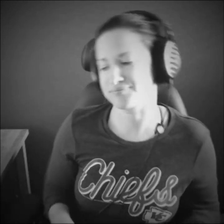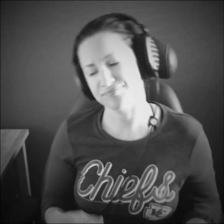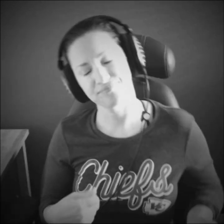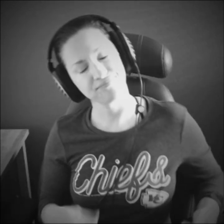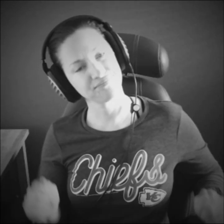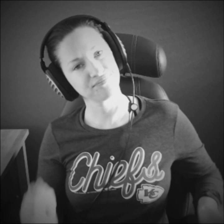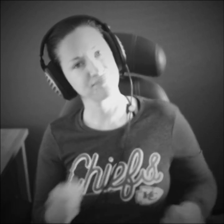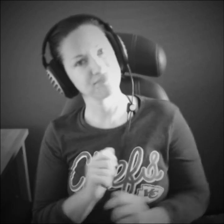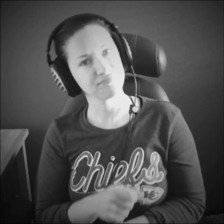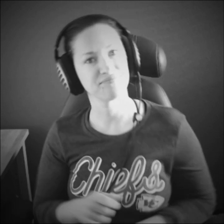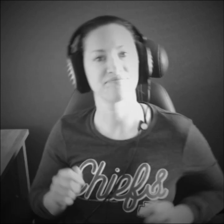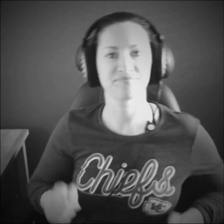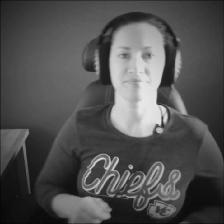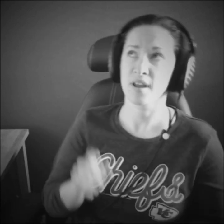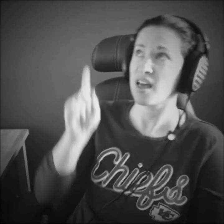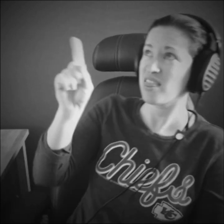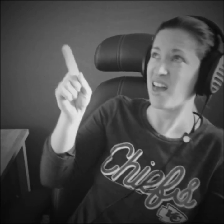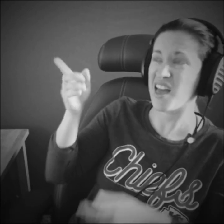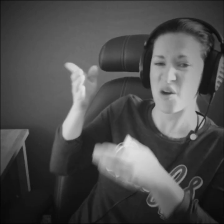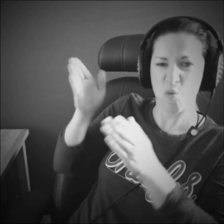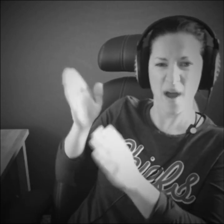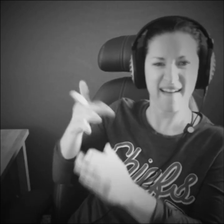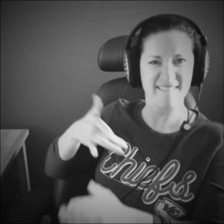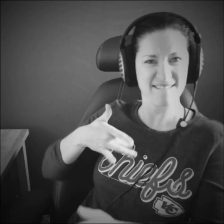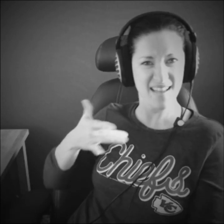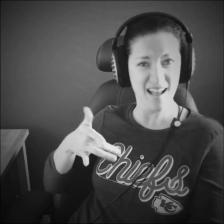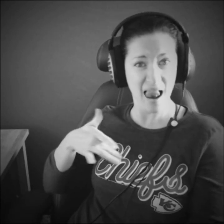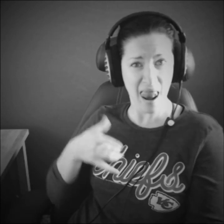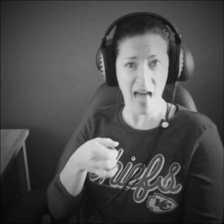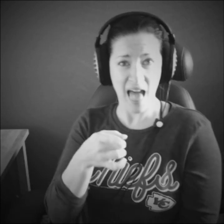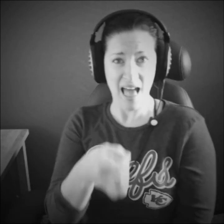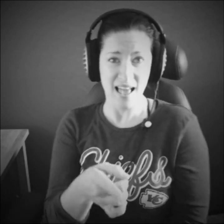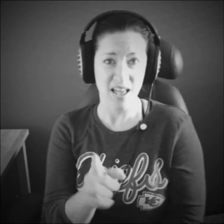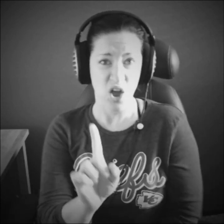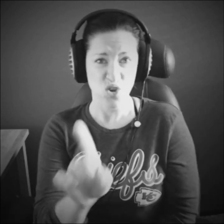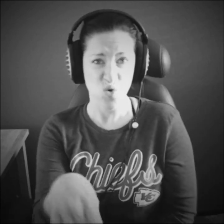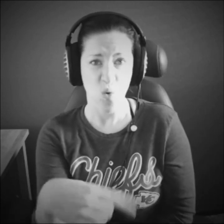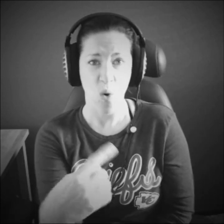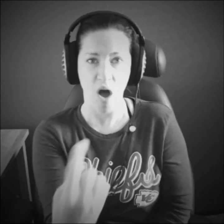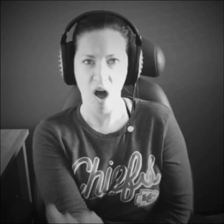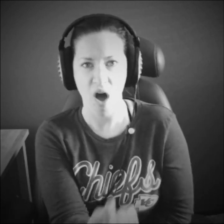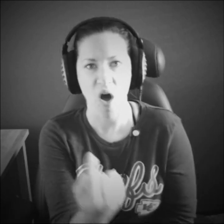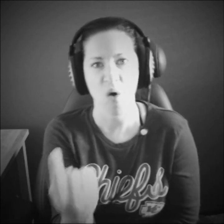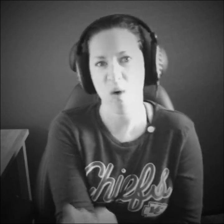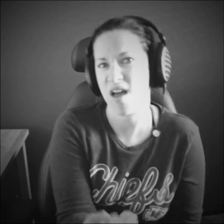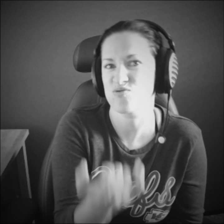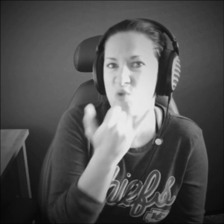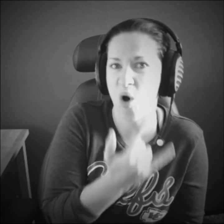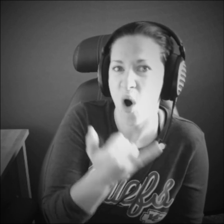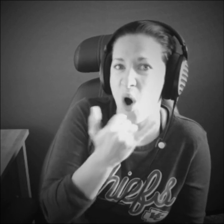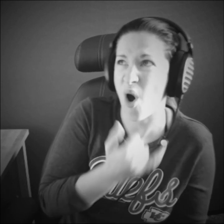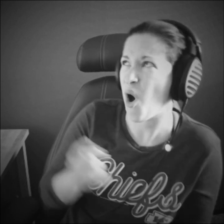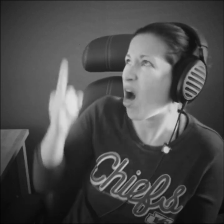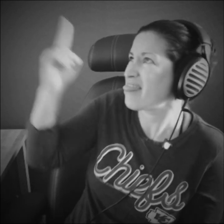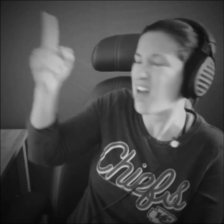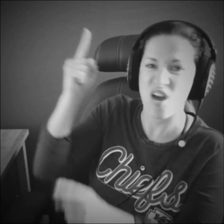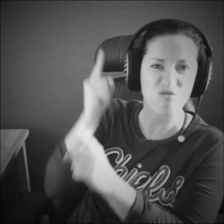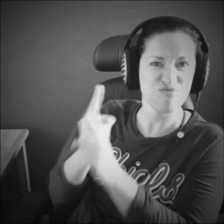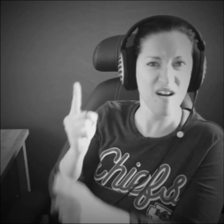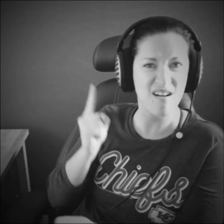they got ways to make you feel like they're right and you're always wrong.